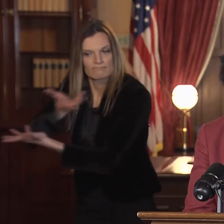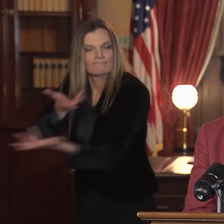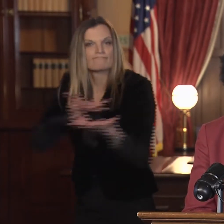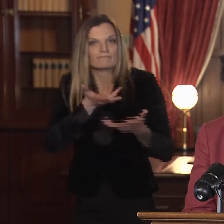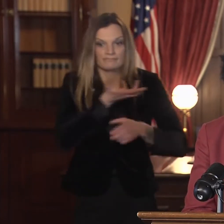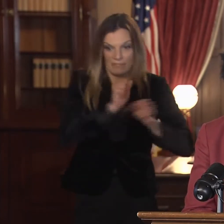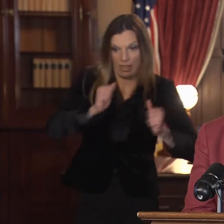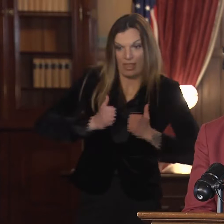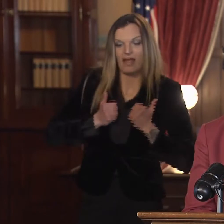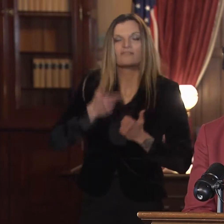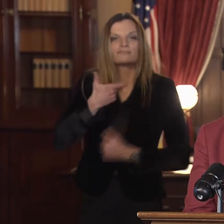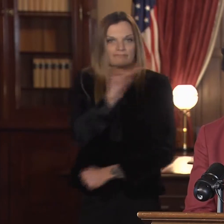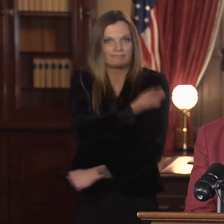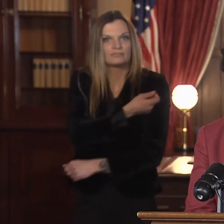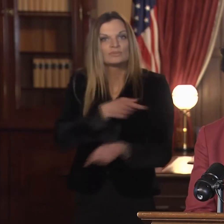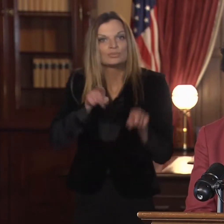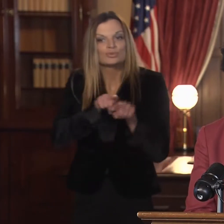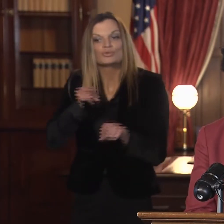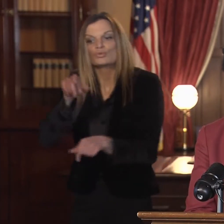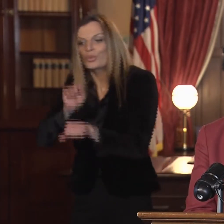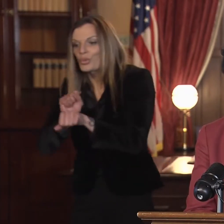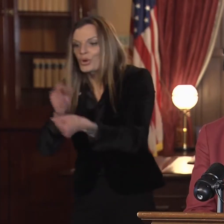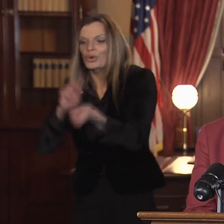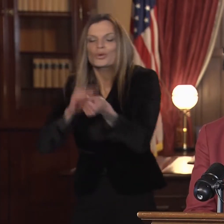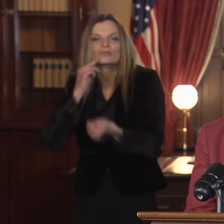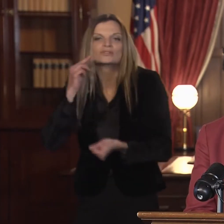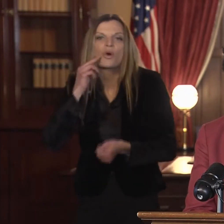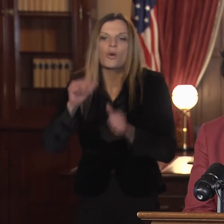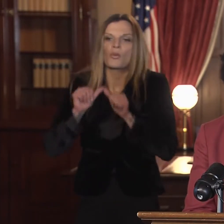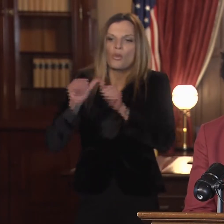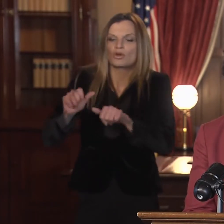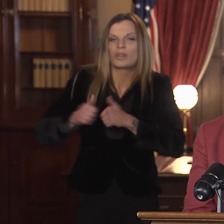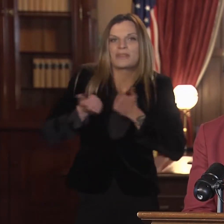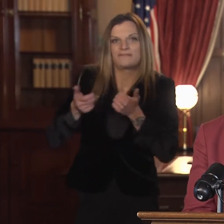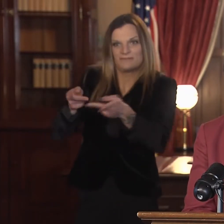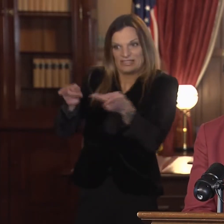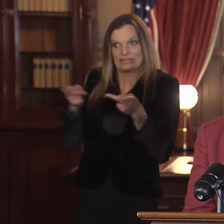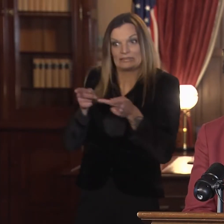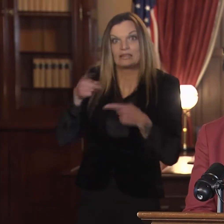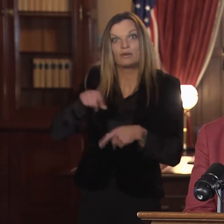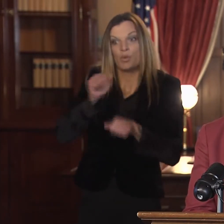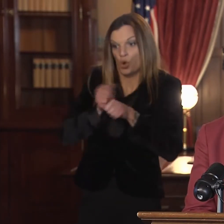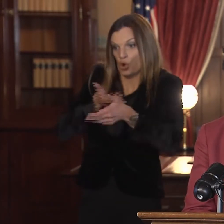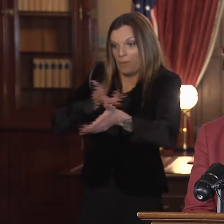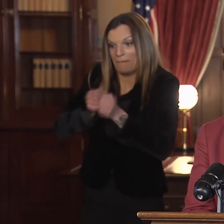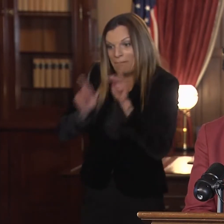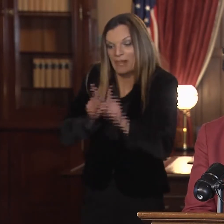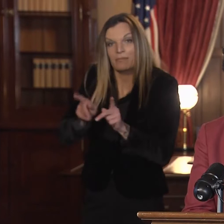GETTGET VACCINATED THIS WEEK. BY THE END OF THE MONTH WE HOPE